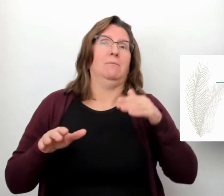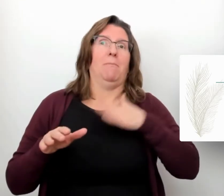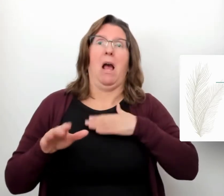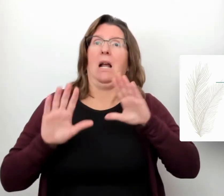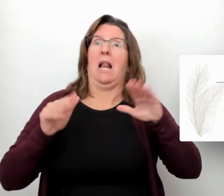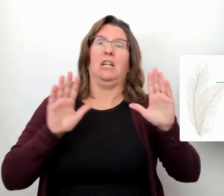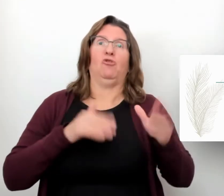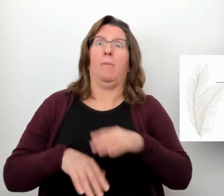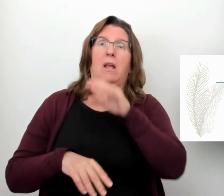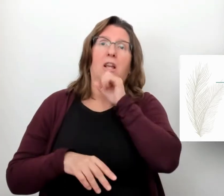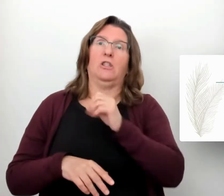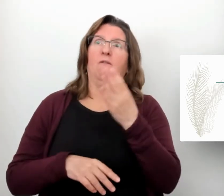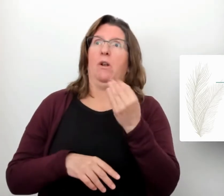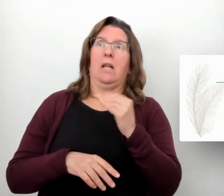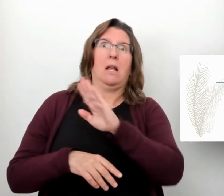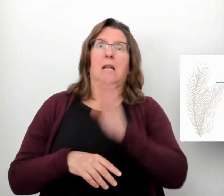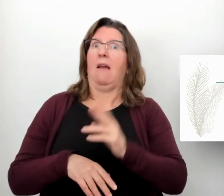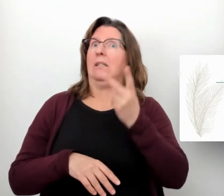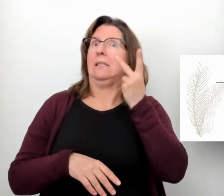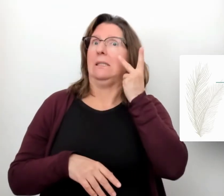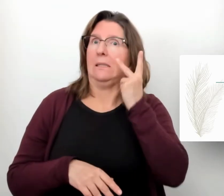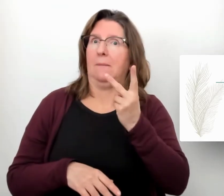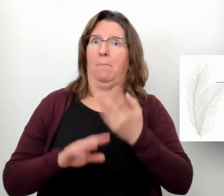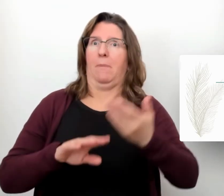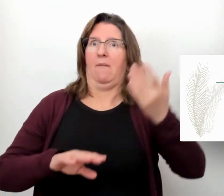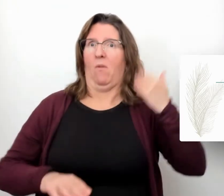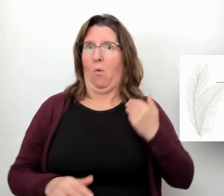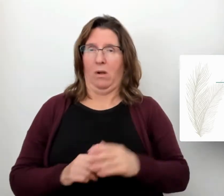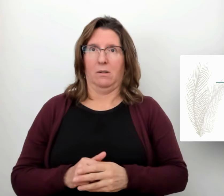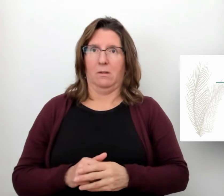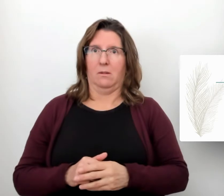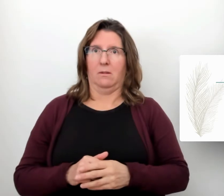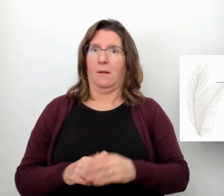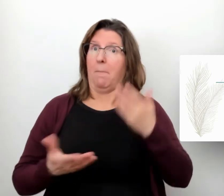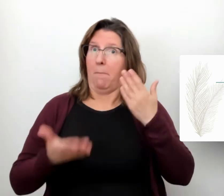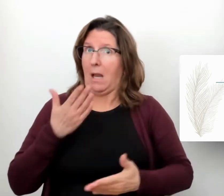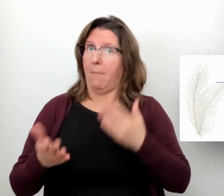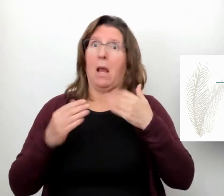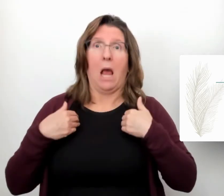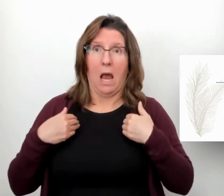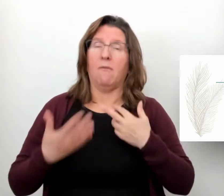The students in my program had never experienced deaf space.